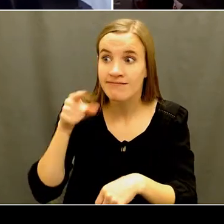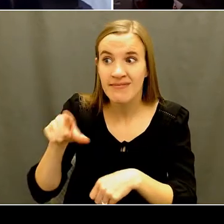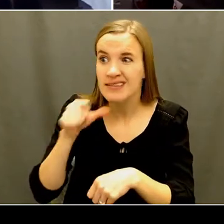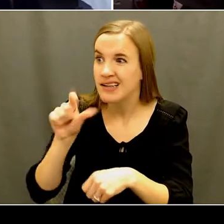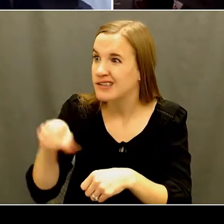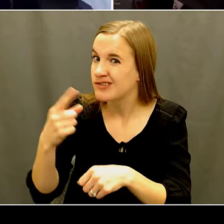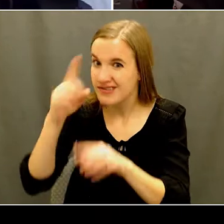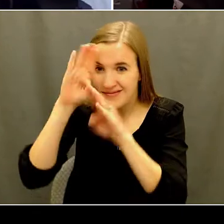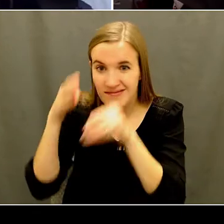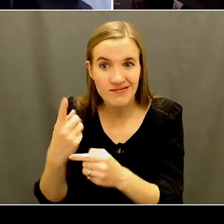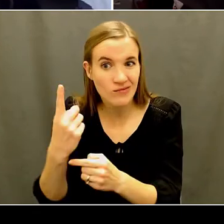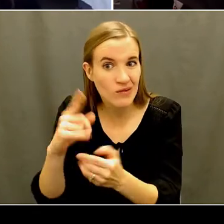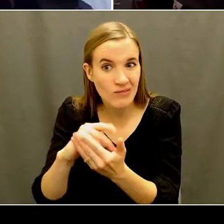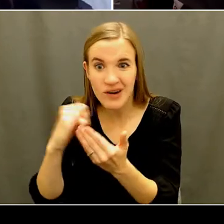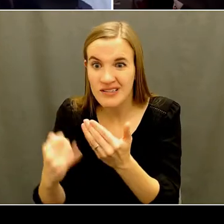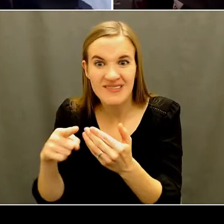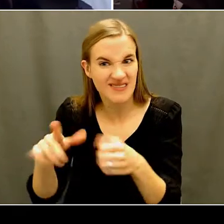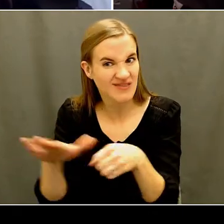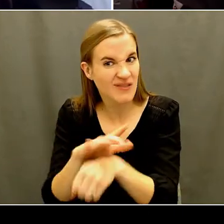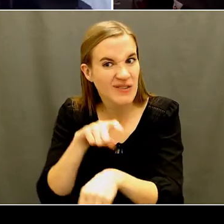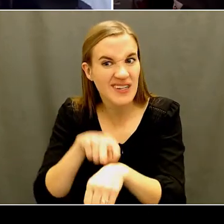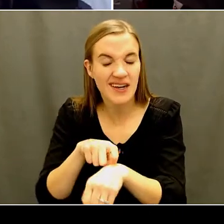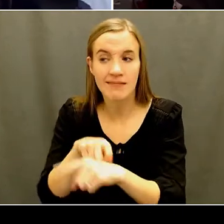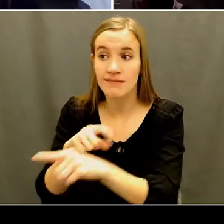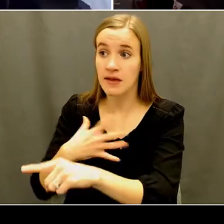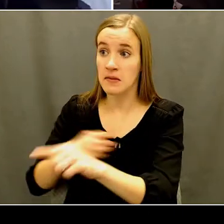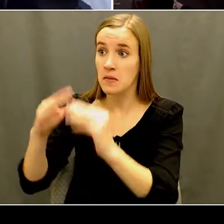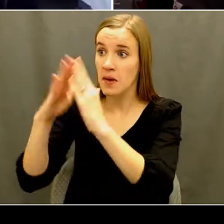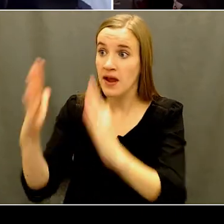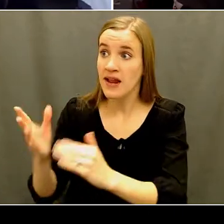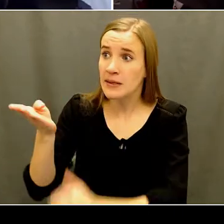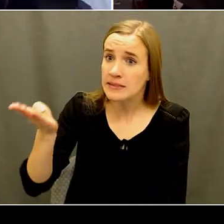for the Office of Public Engagement focused on disability and older adults.